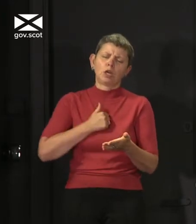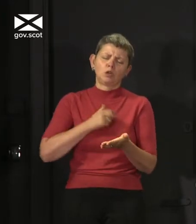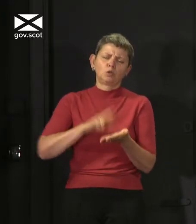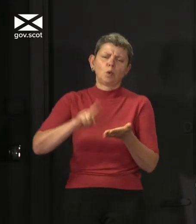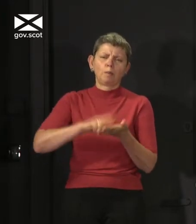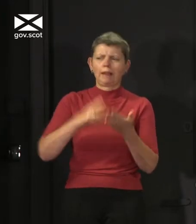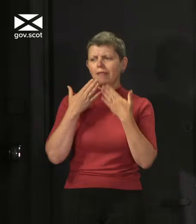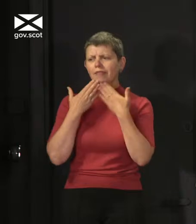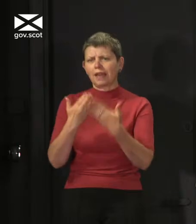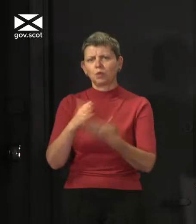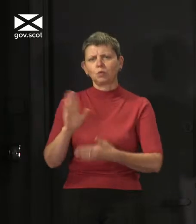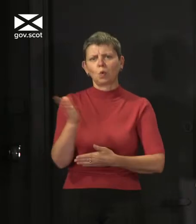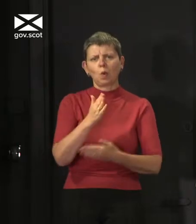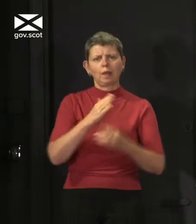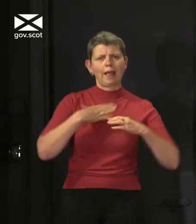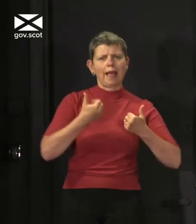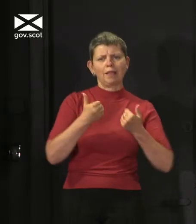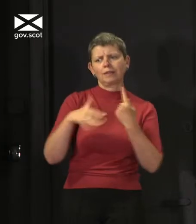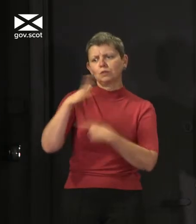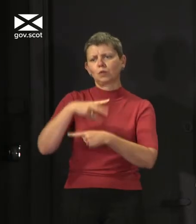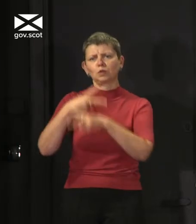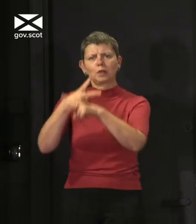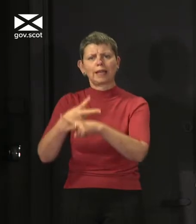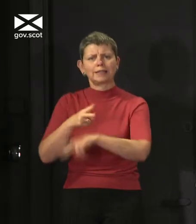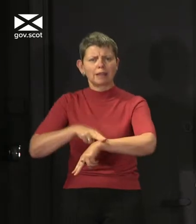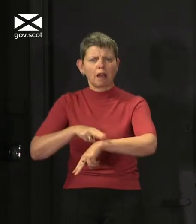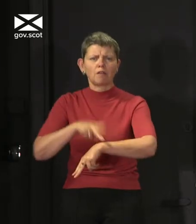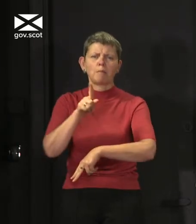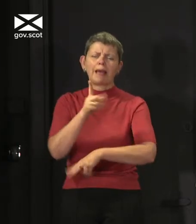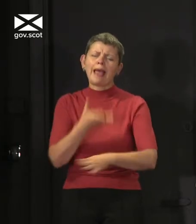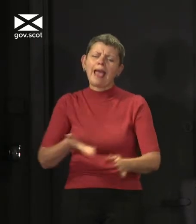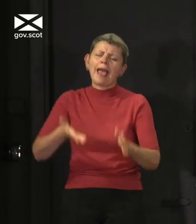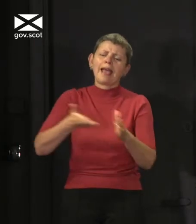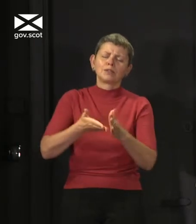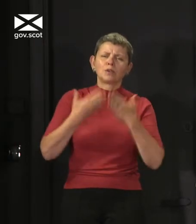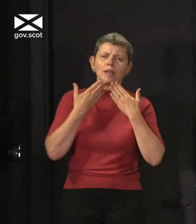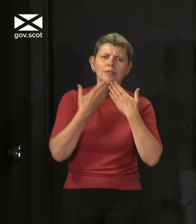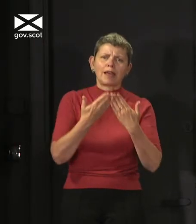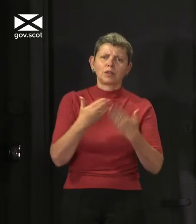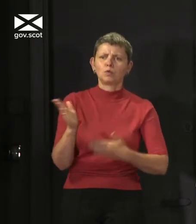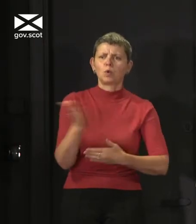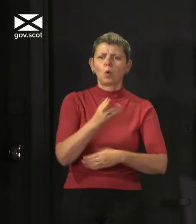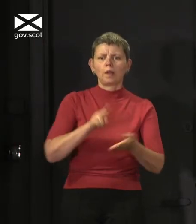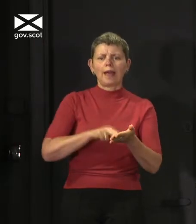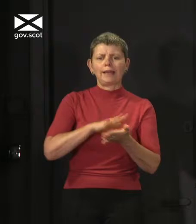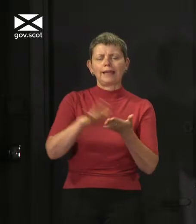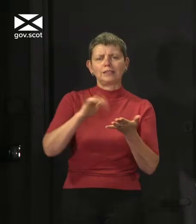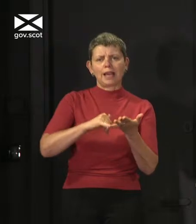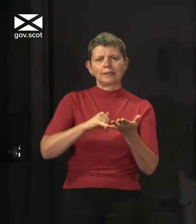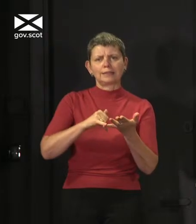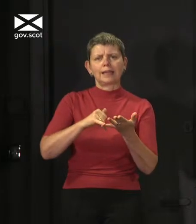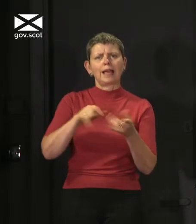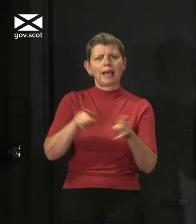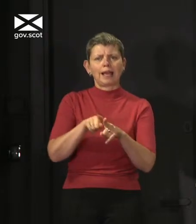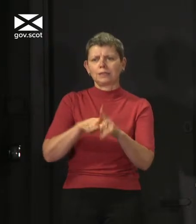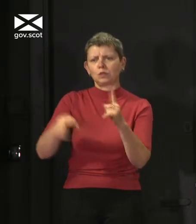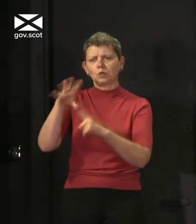but an extra special thank you to everybody working across our NHS and Social Care service.